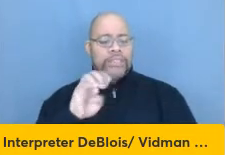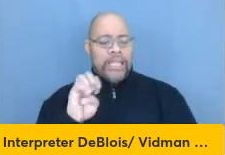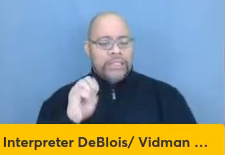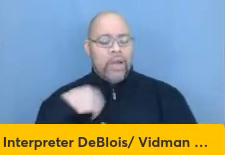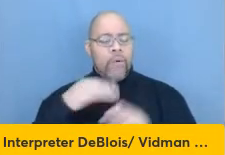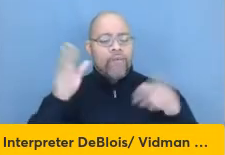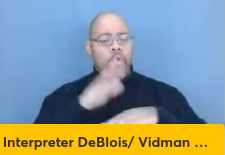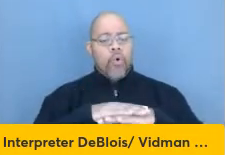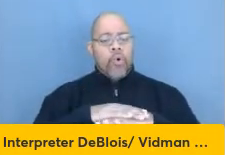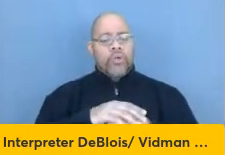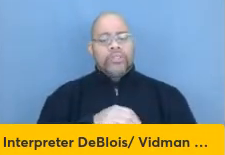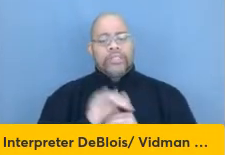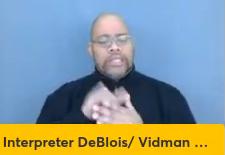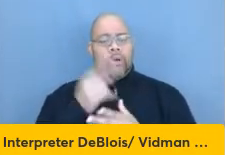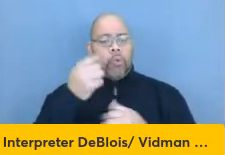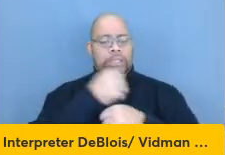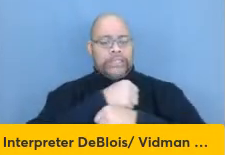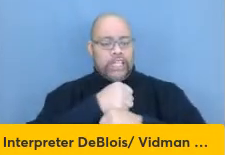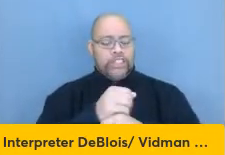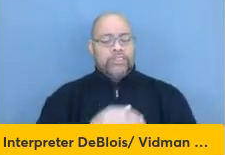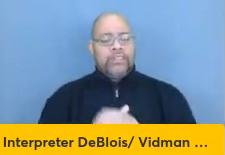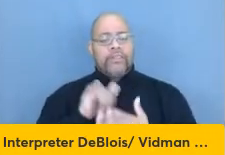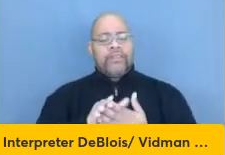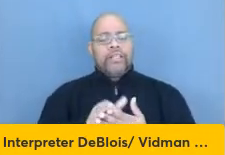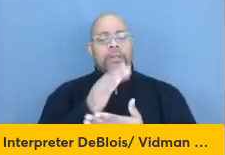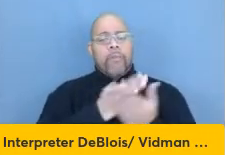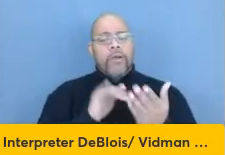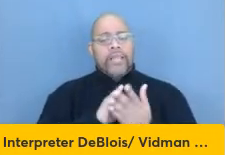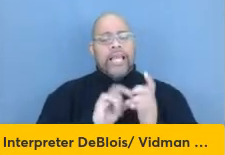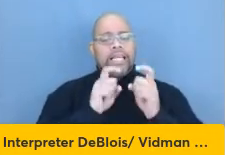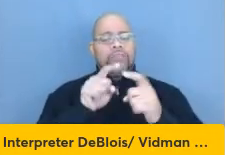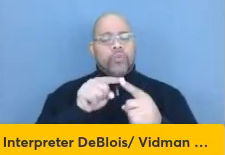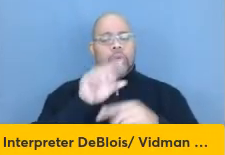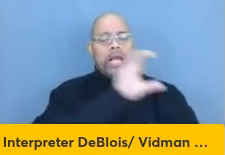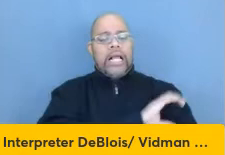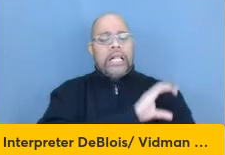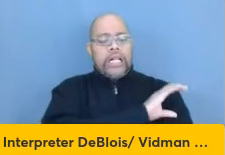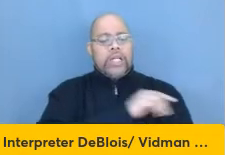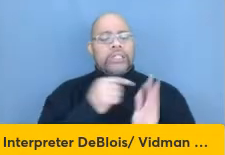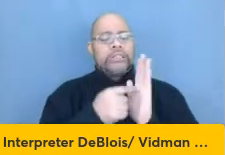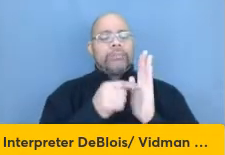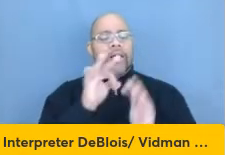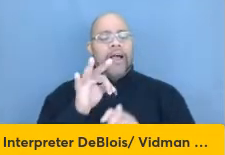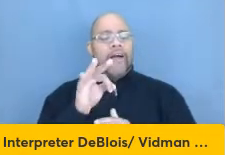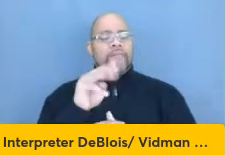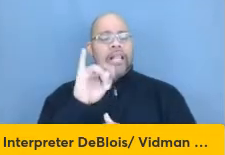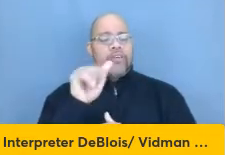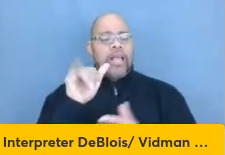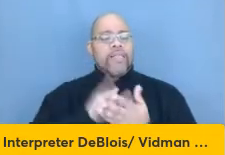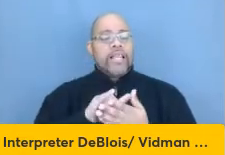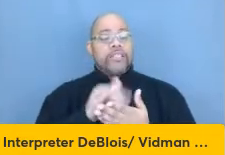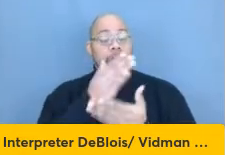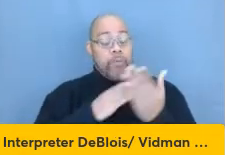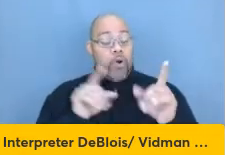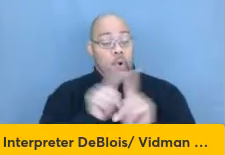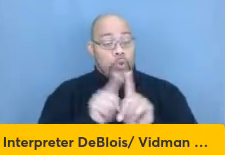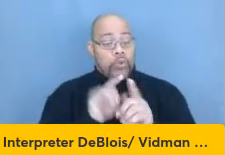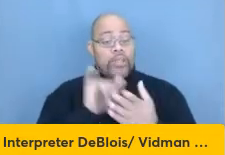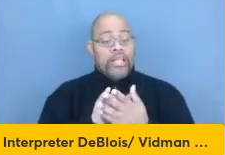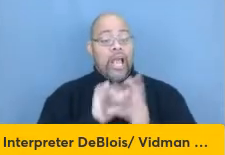merozoite stage. This is the part that gives you the clinical symptoms of malaria. This is also the part that responded to the